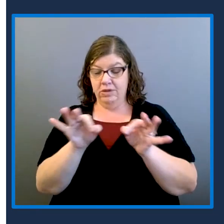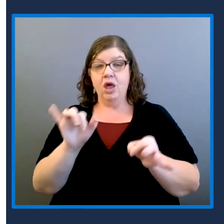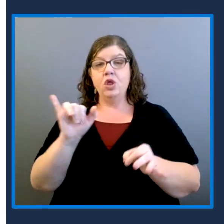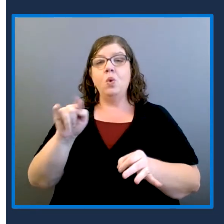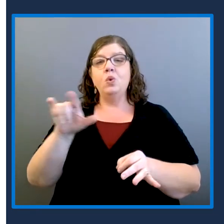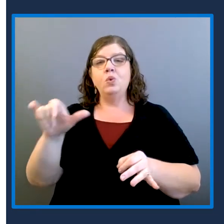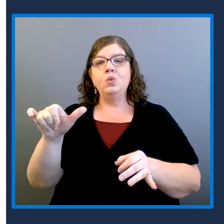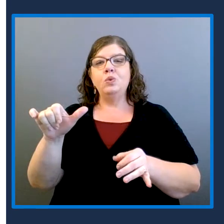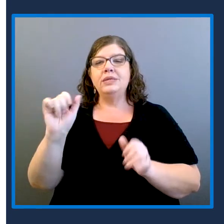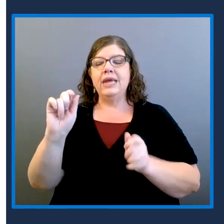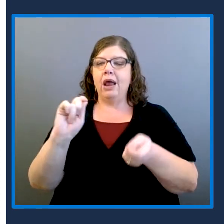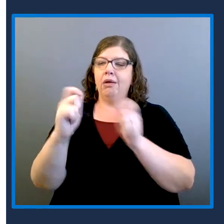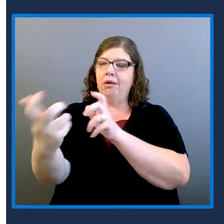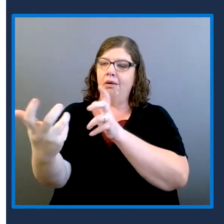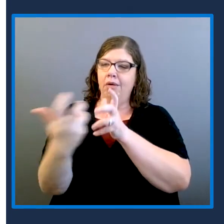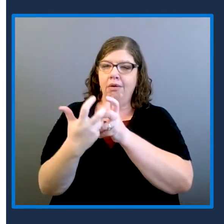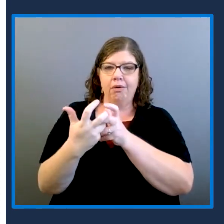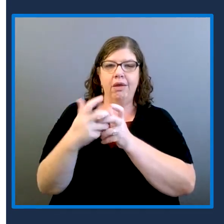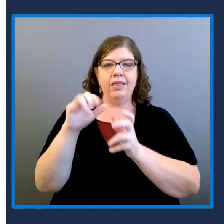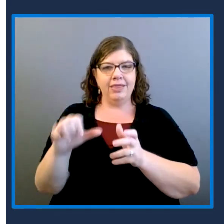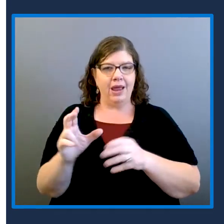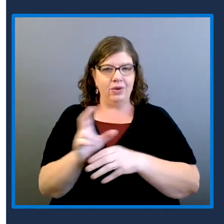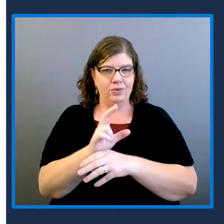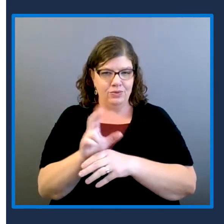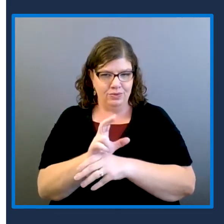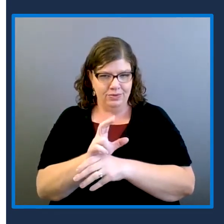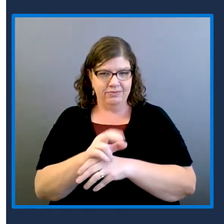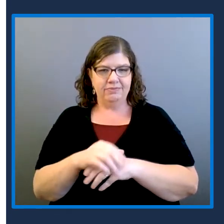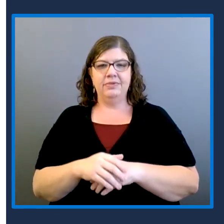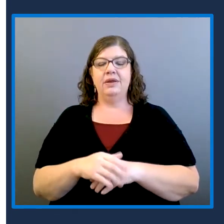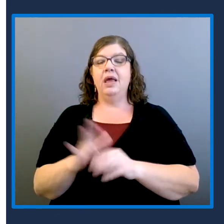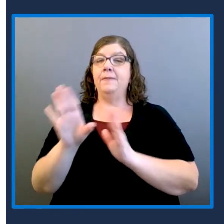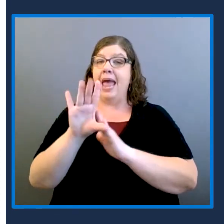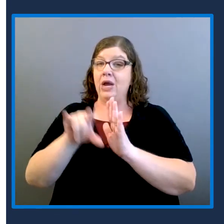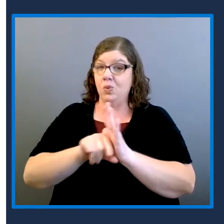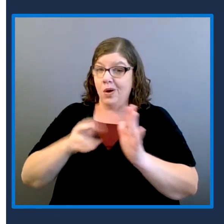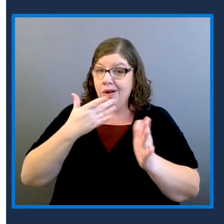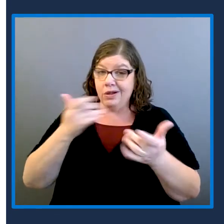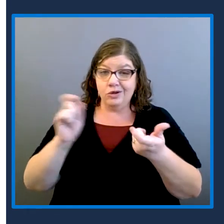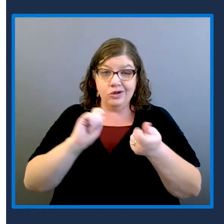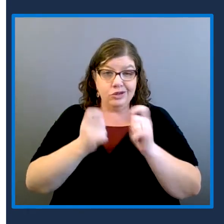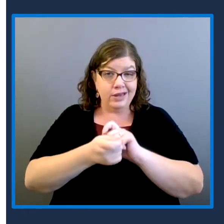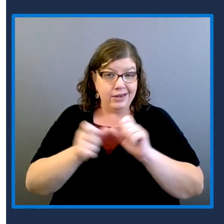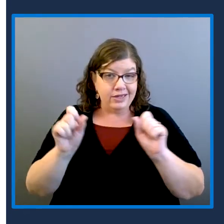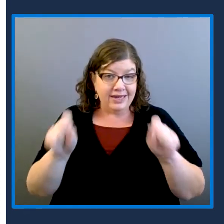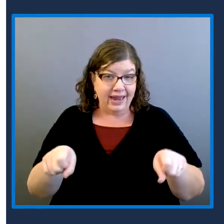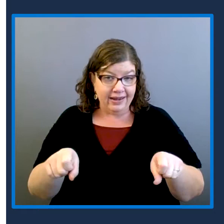of these tools enable us to personalize that consumption so change our background color and